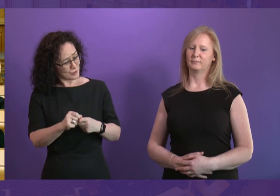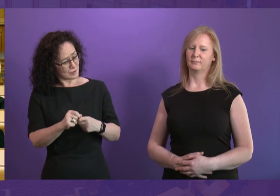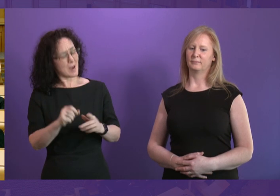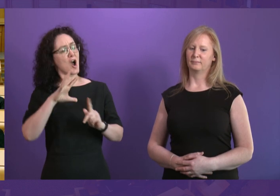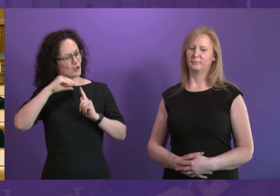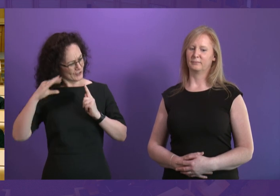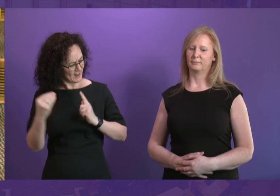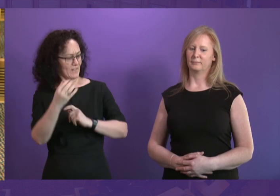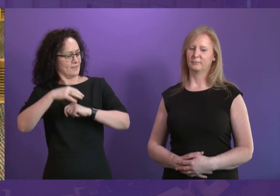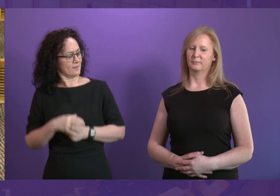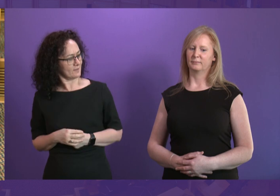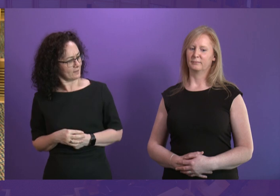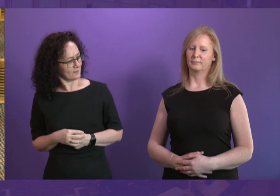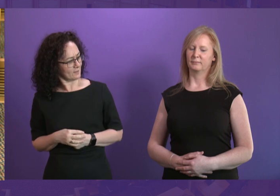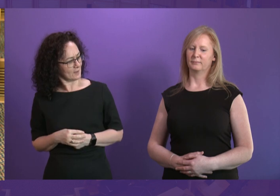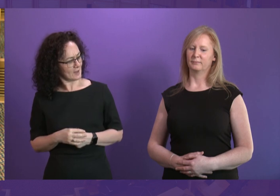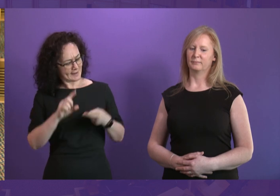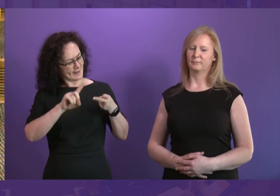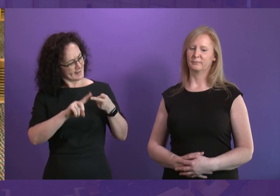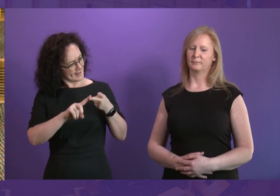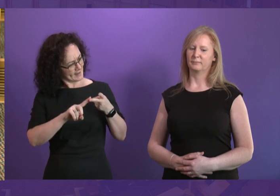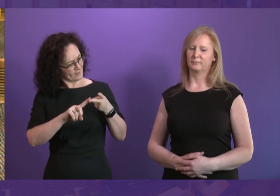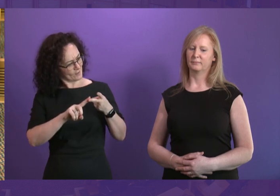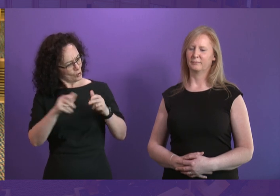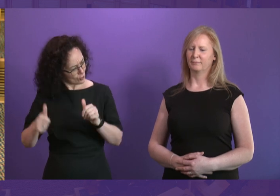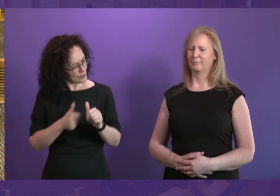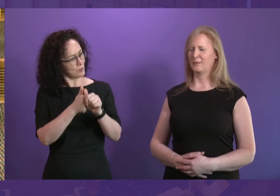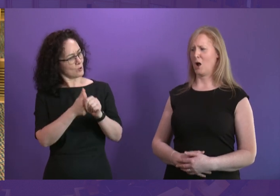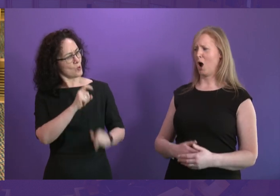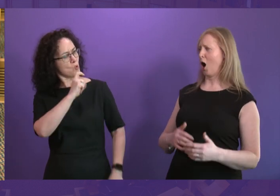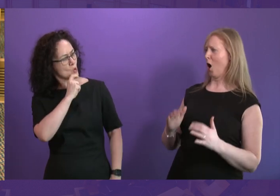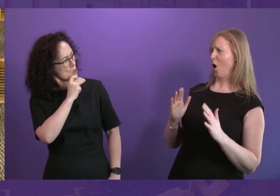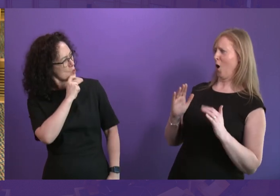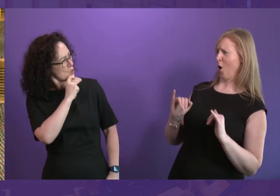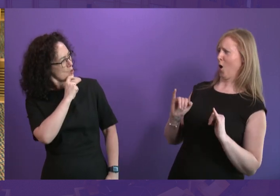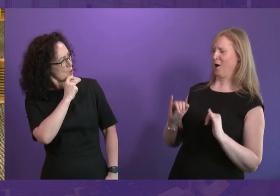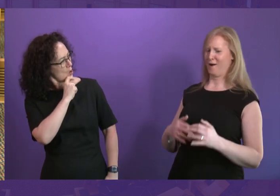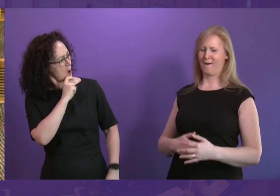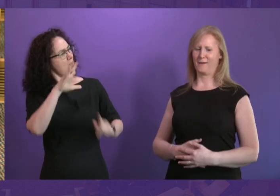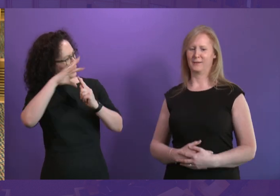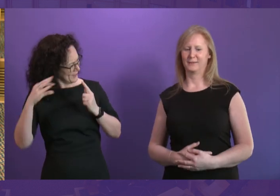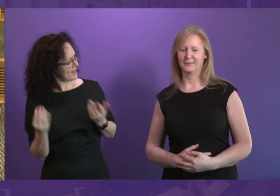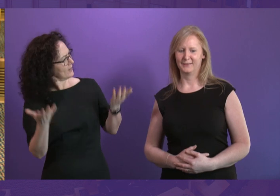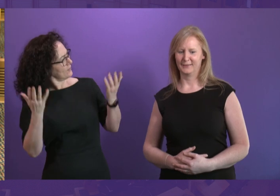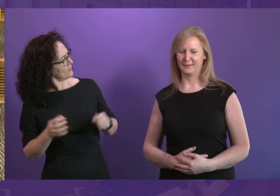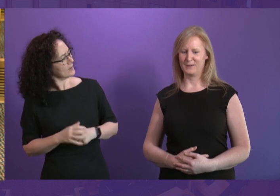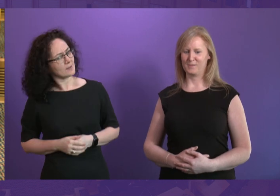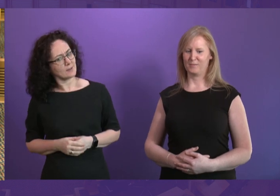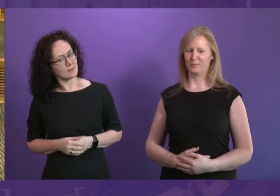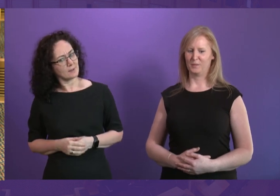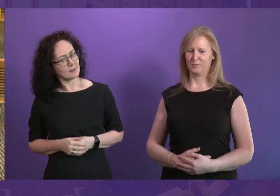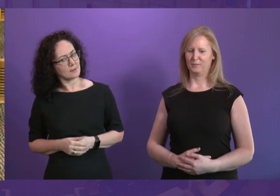Scott Douglas, Conservative; and voted for by Councillor Graeme Bruce, Conservative.